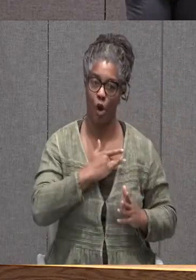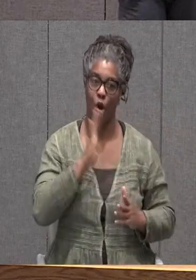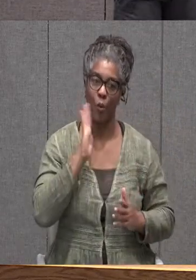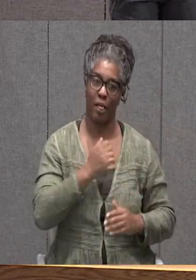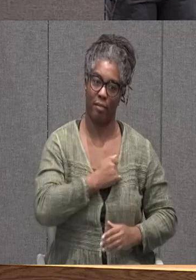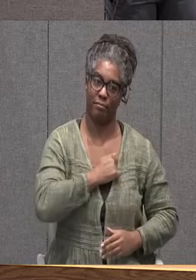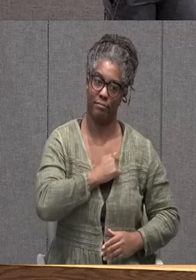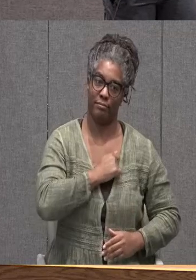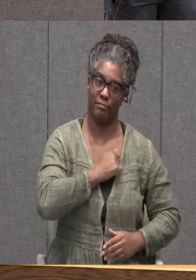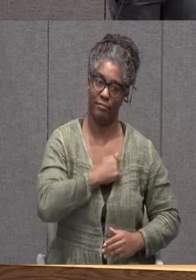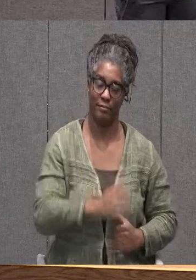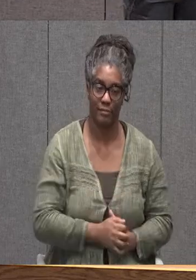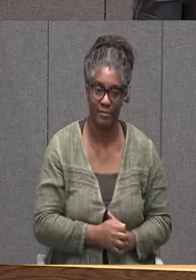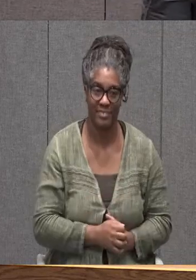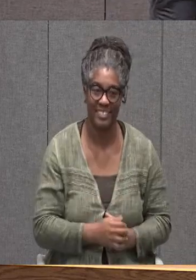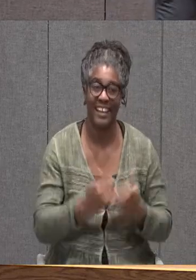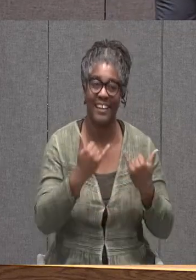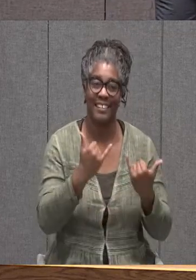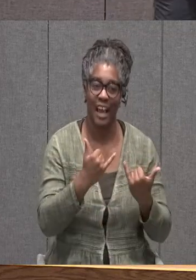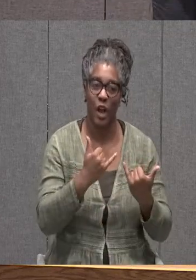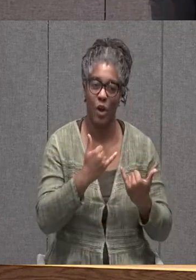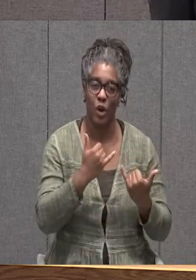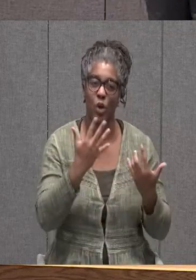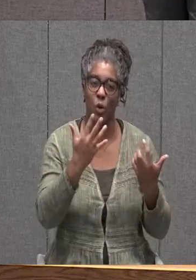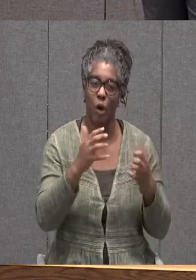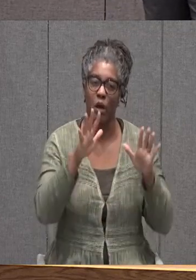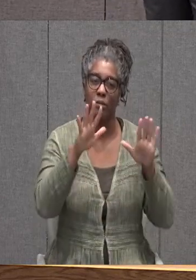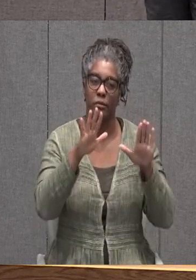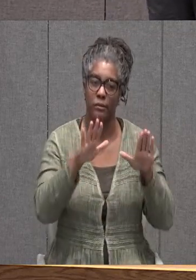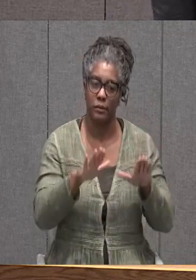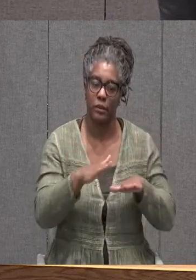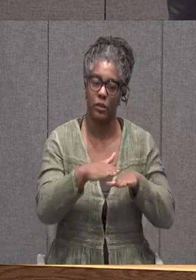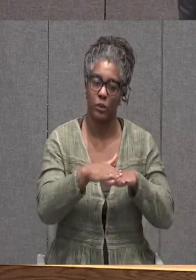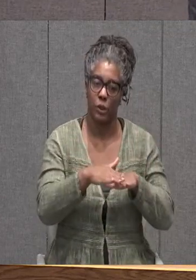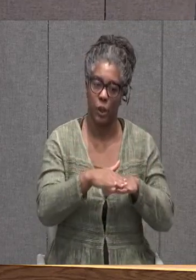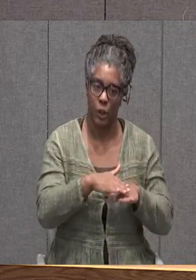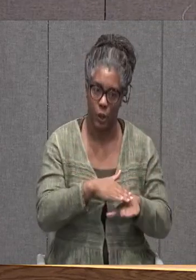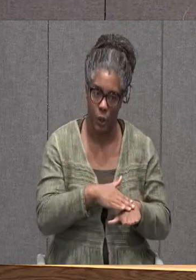bring our heart rate down with some breathing,